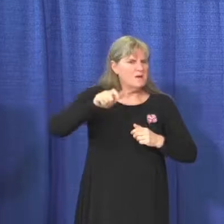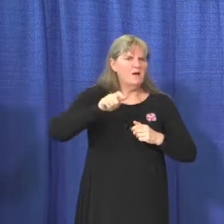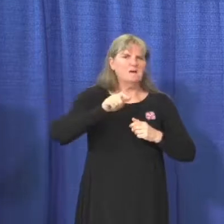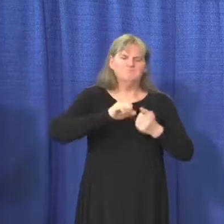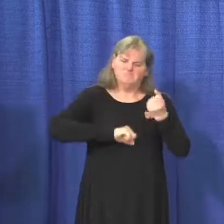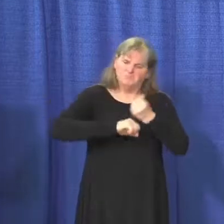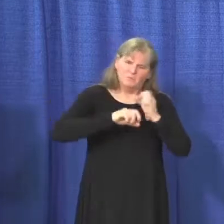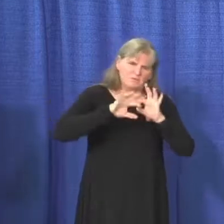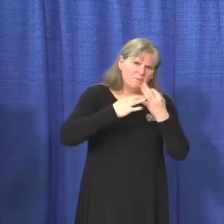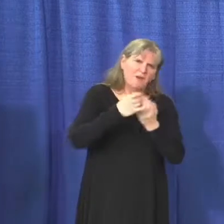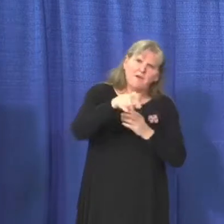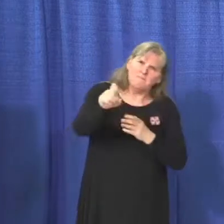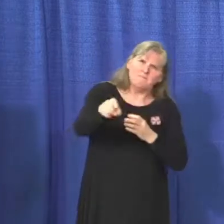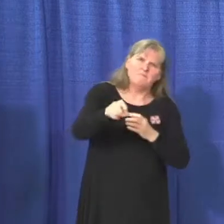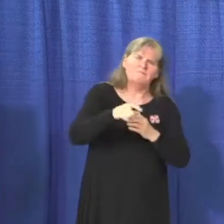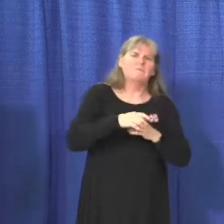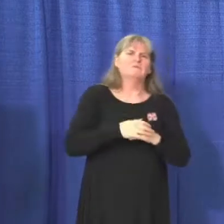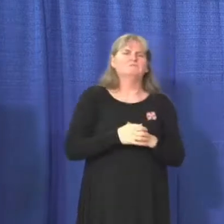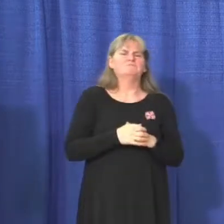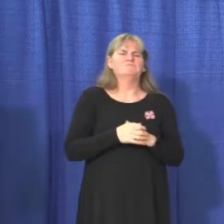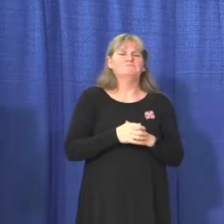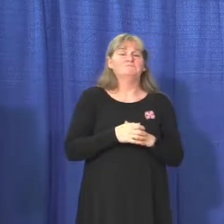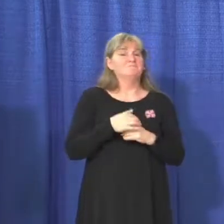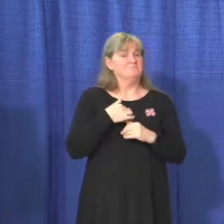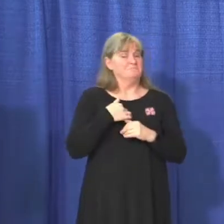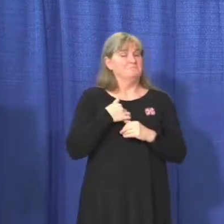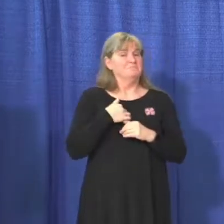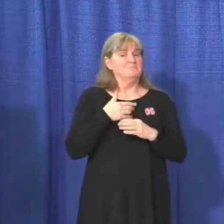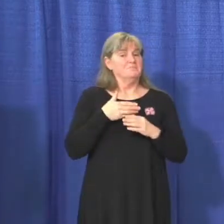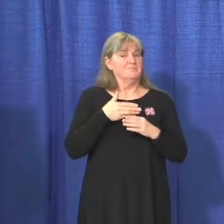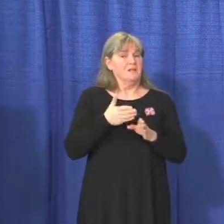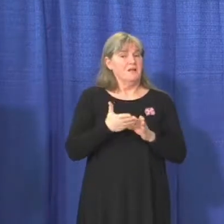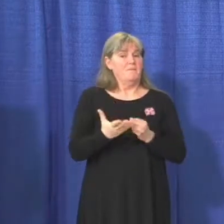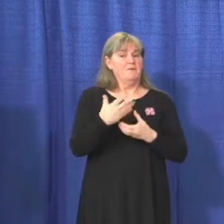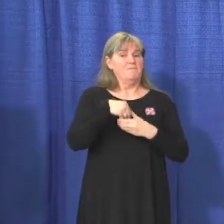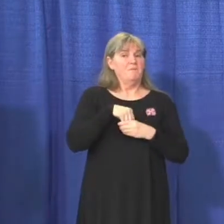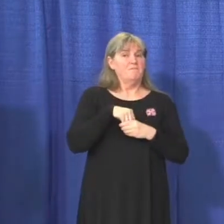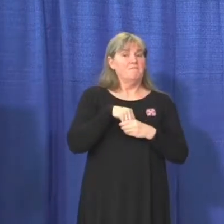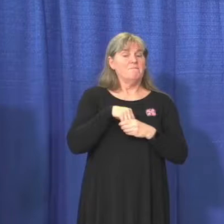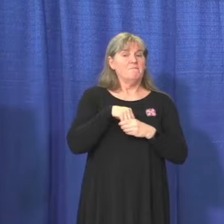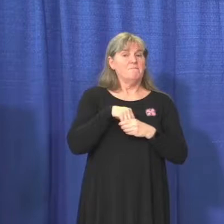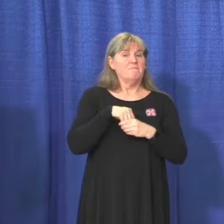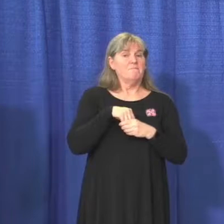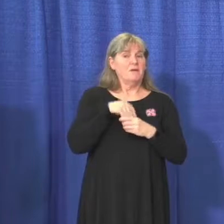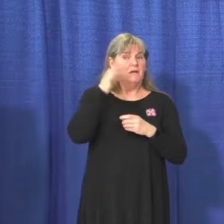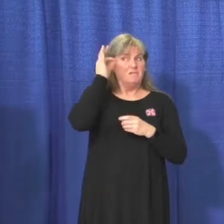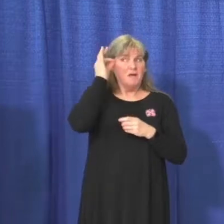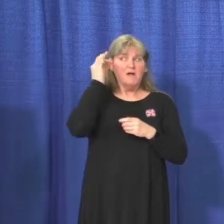I had the opportunity to be part of federal provincial territorial discussions around